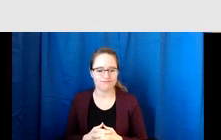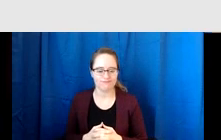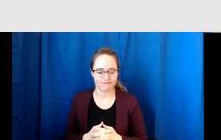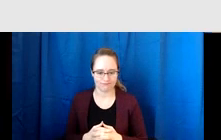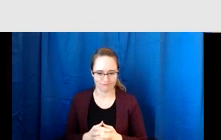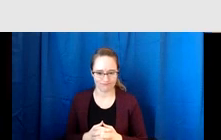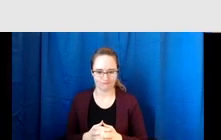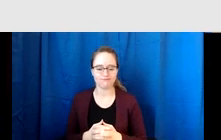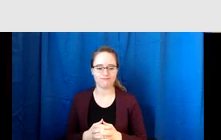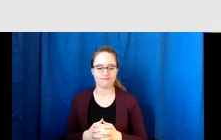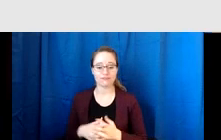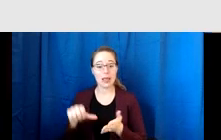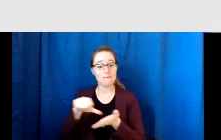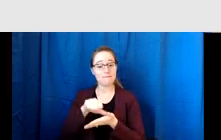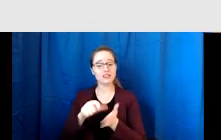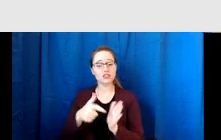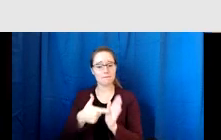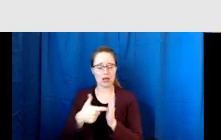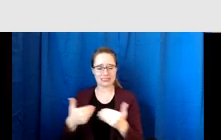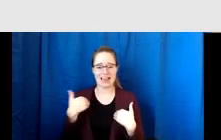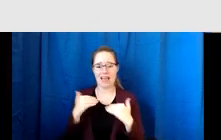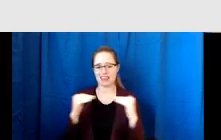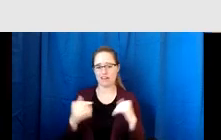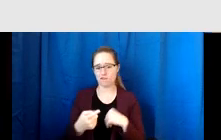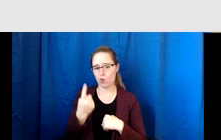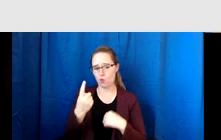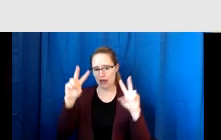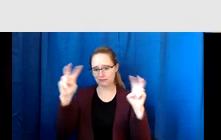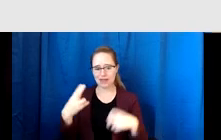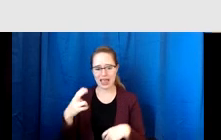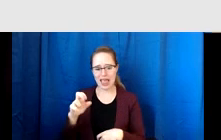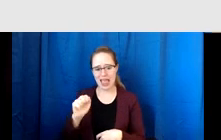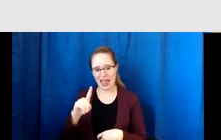Page must contain a level-one heading. Now, this is a best practice